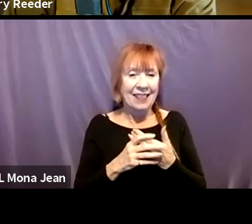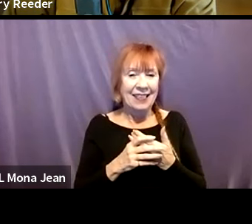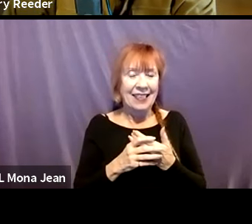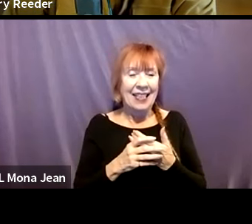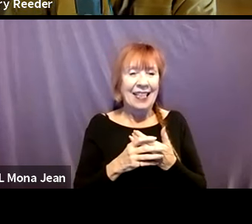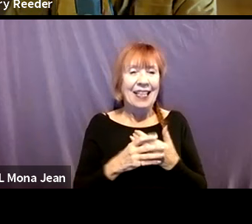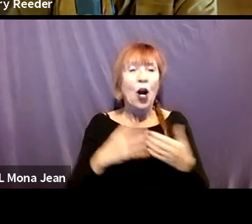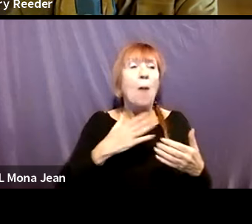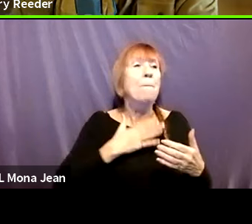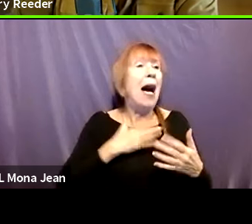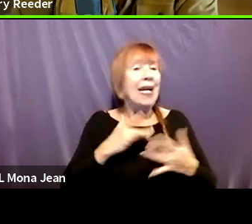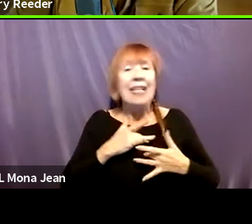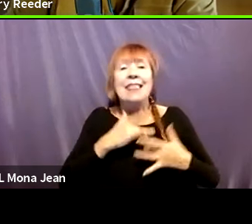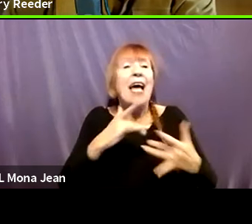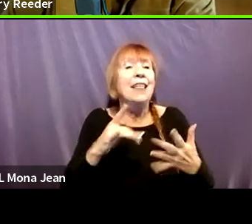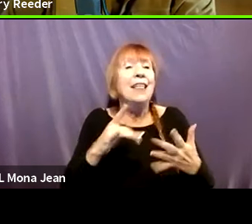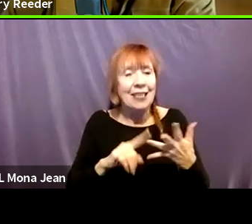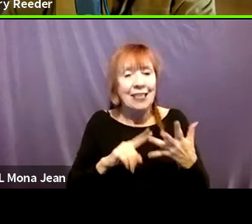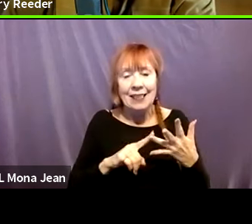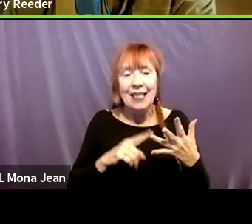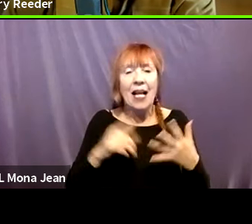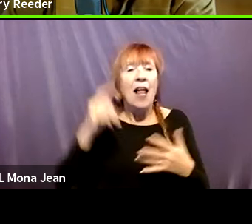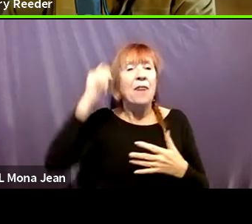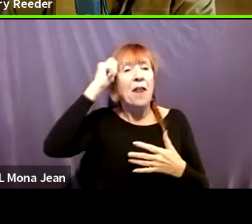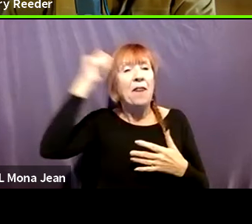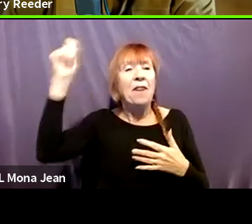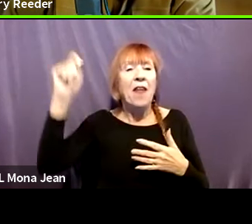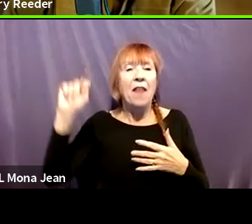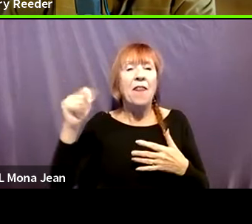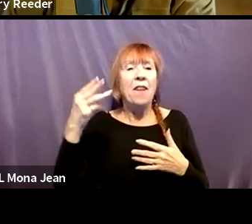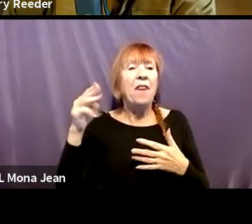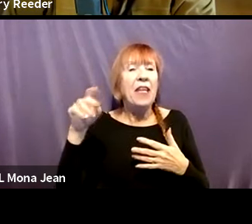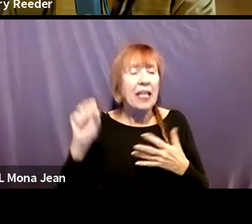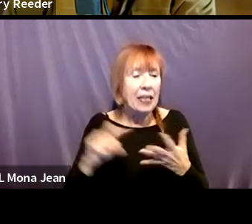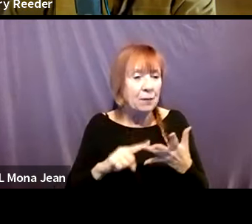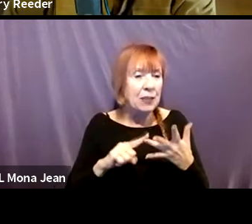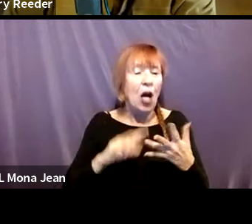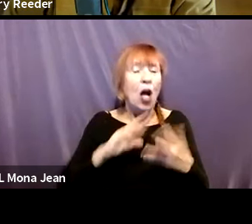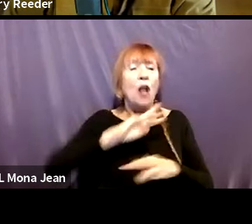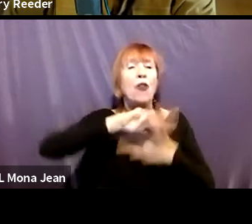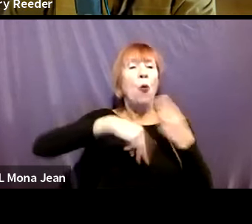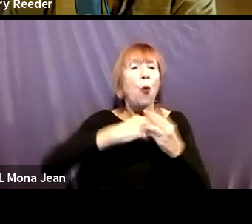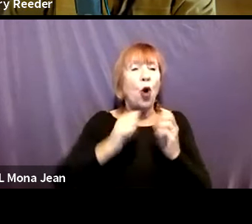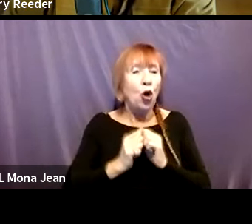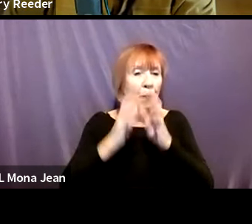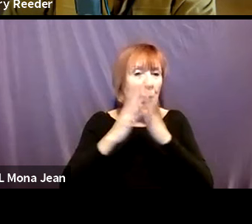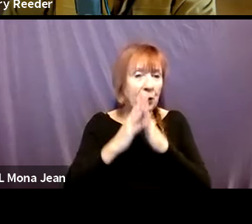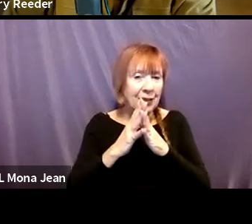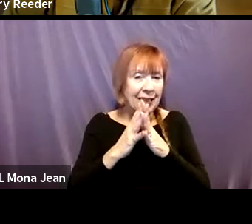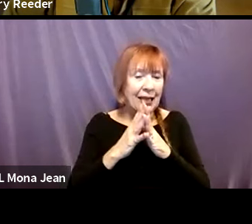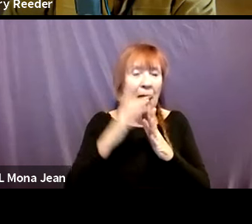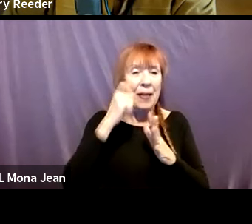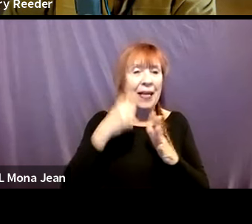or like the themes, or like the world building. I think a lot of times, I personally get lost in the world building.